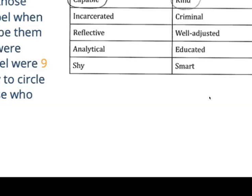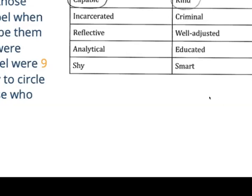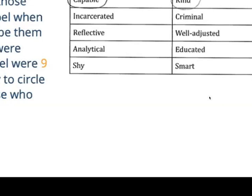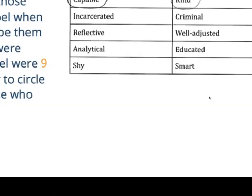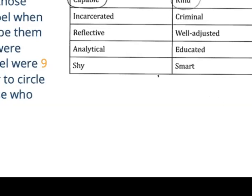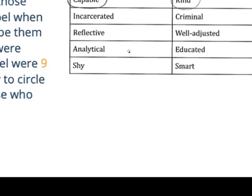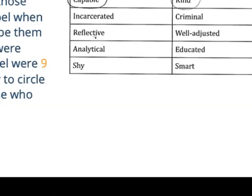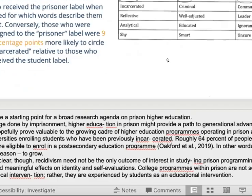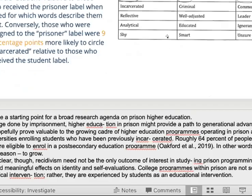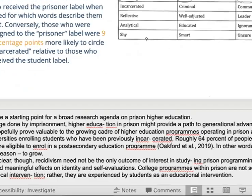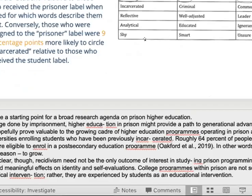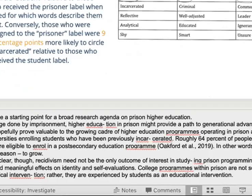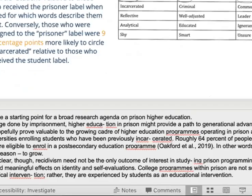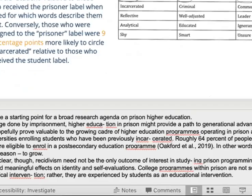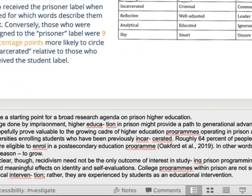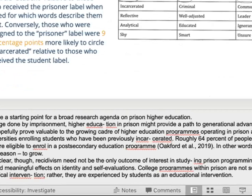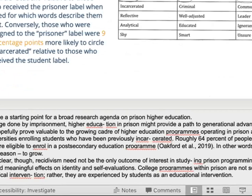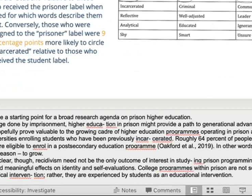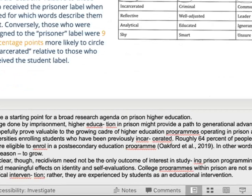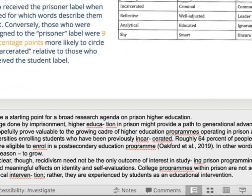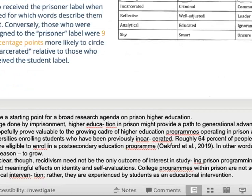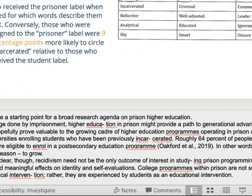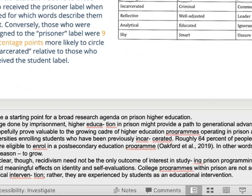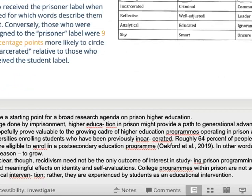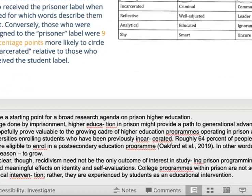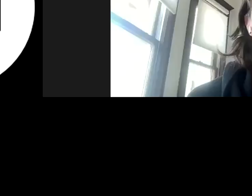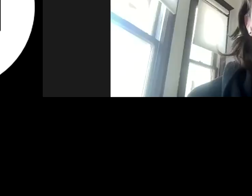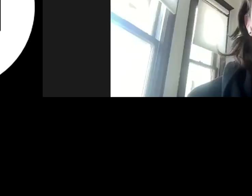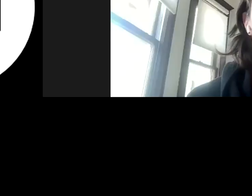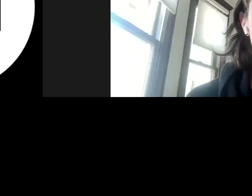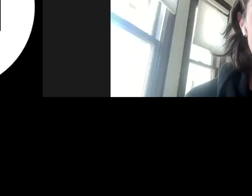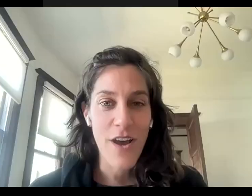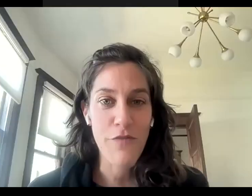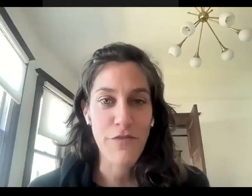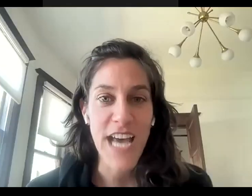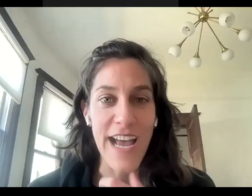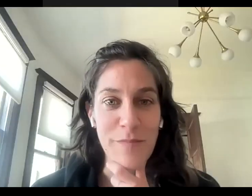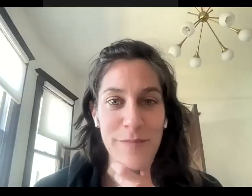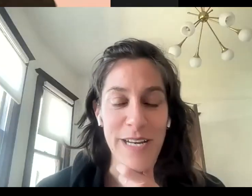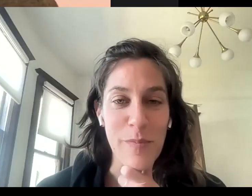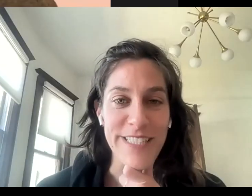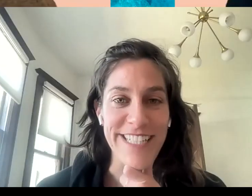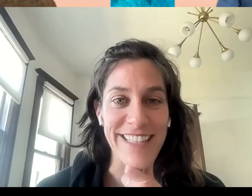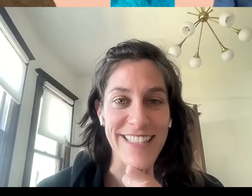All right, thank you so much. I realize that was over time, but I appreciate it.